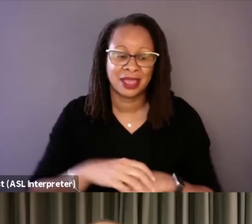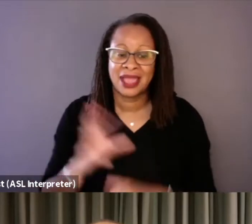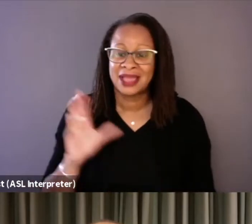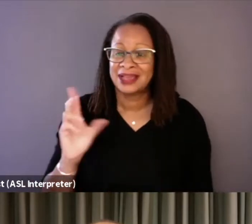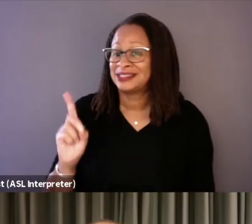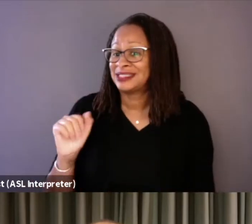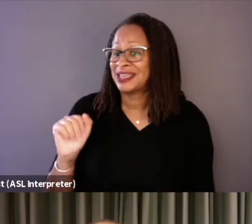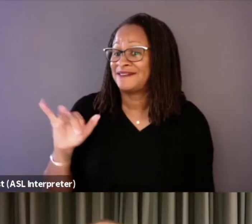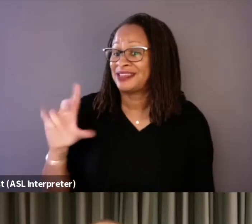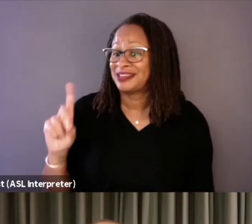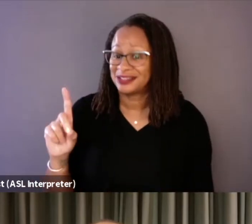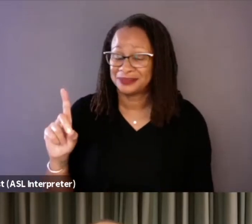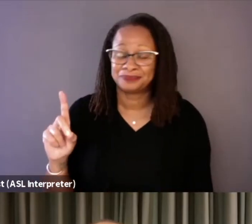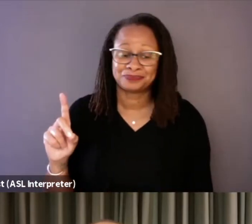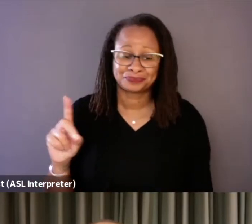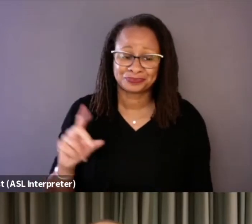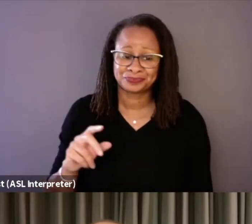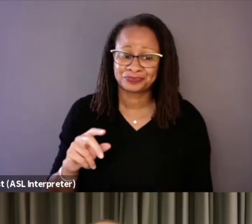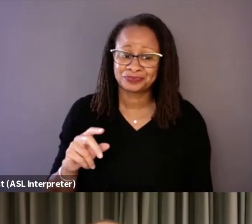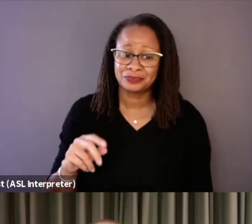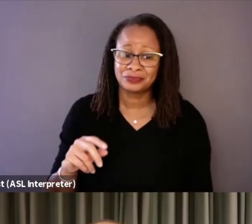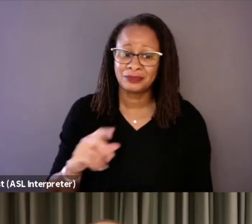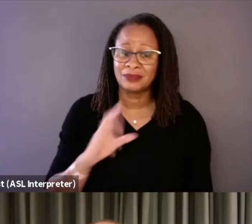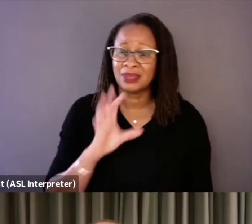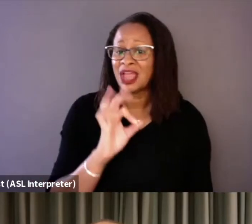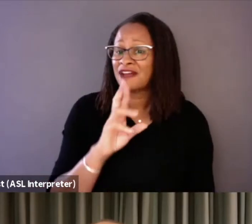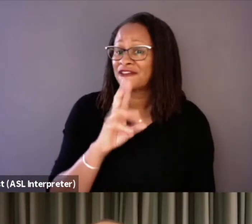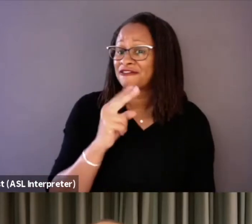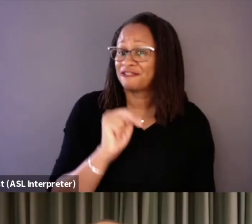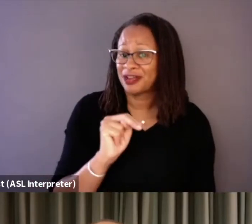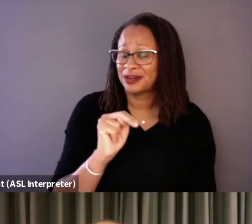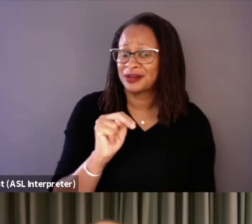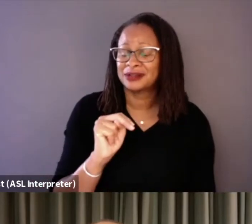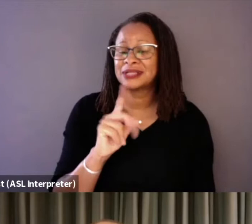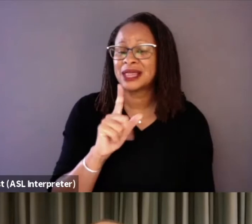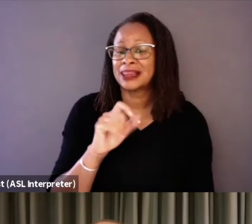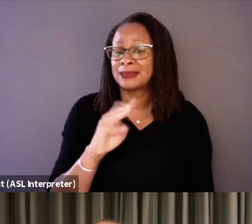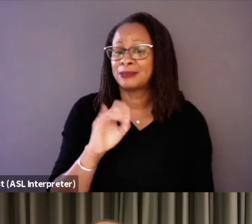They were both his friend, Liebowitz talks about in the film they both had horrible childhood,